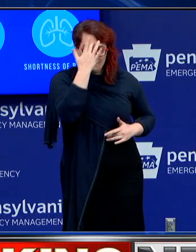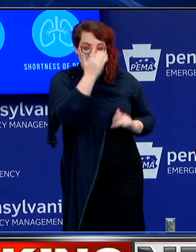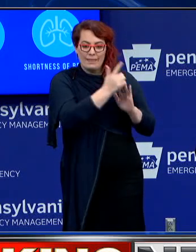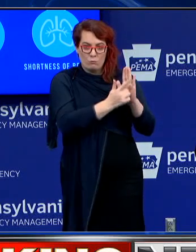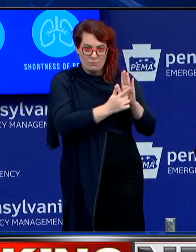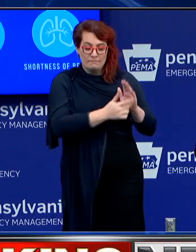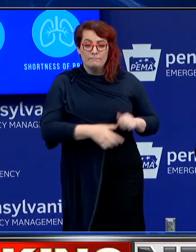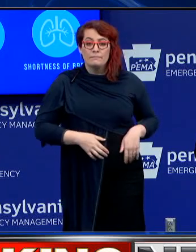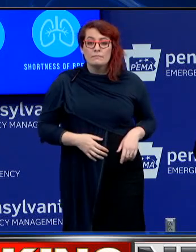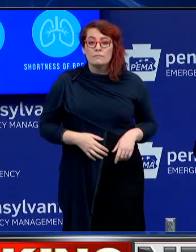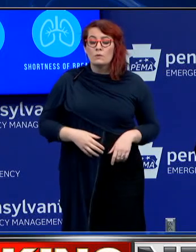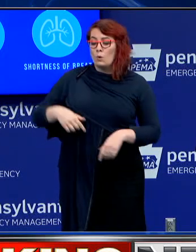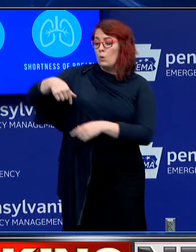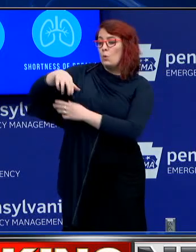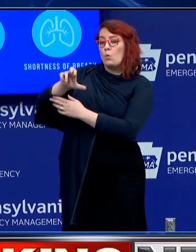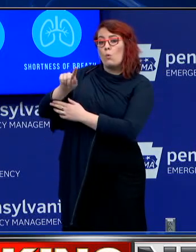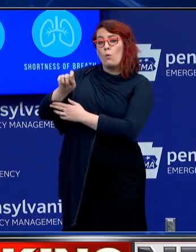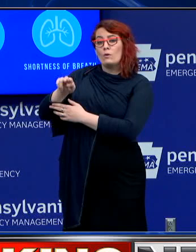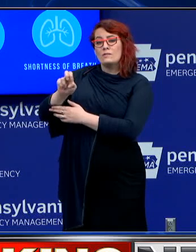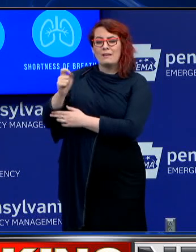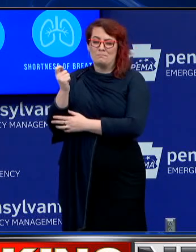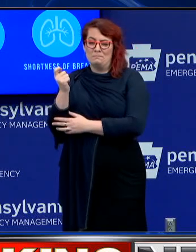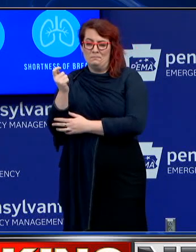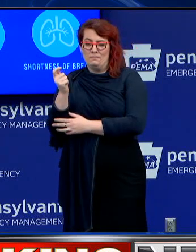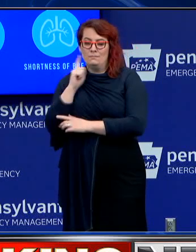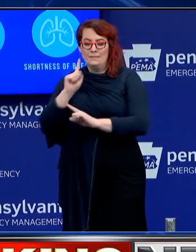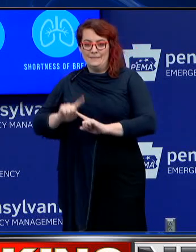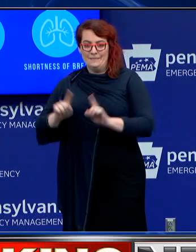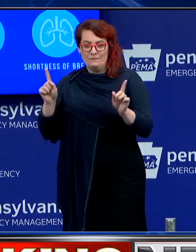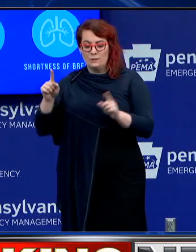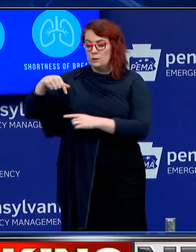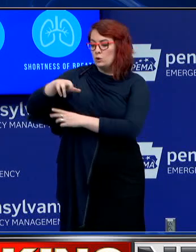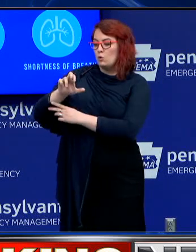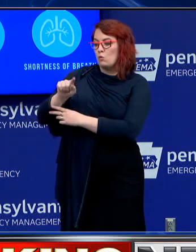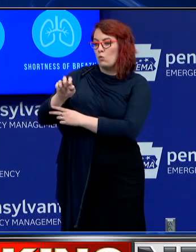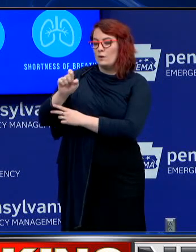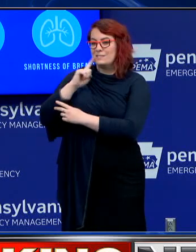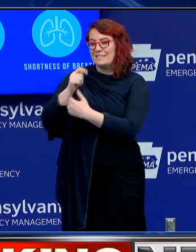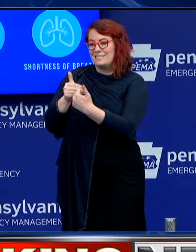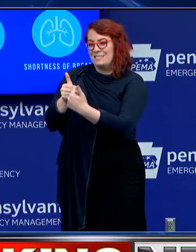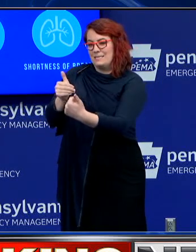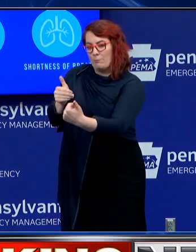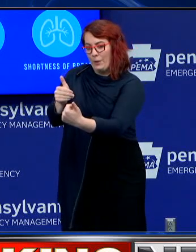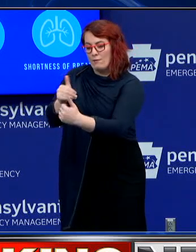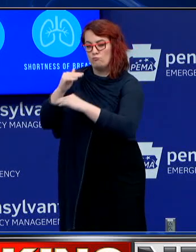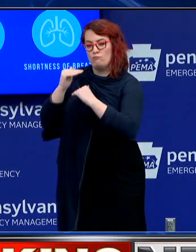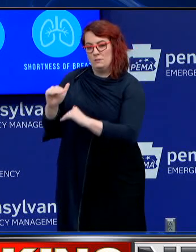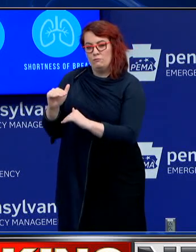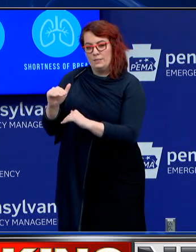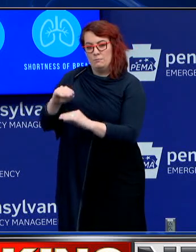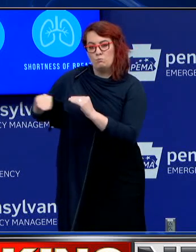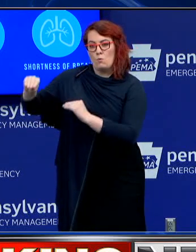FOR WHAT UNIT OF MEASUREMENT. >> T SPOON. >> MY MAN IS A COOK, NICELY T SPOON. >> MY MAN IS A COOK, NICELY DONE, THAT'S THE END OF POP MY MAN IS A COOK, NICELY DONE, THAT'S THE END OF POP QUIZ, TEACHERS GET UP TO 50 DONE, THAT'S THE END OF POP QUIZ, TEACHERS GET UP TO 50 POINTS IN POP QUIZ STUDENTS